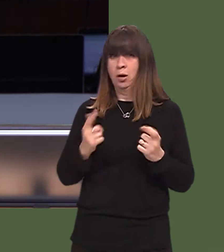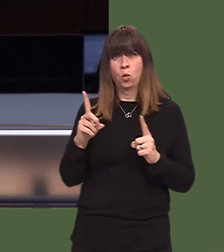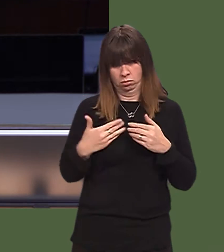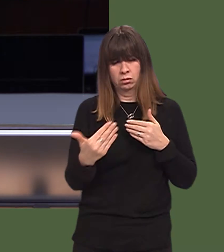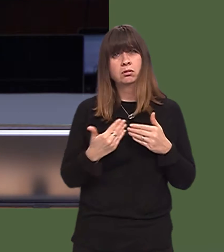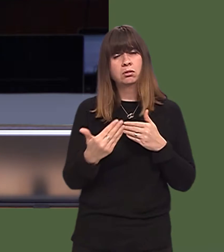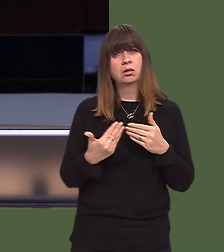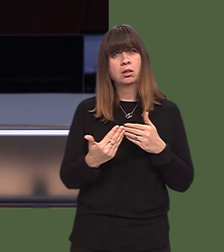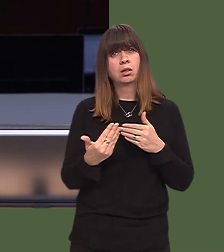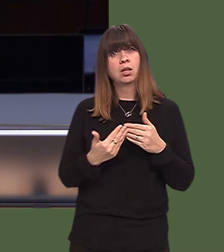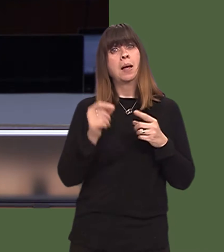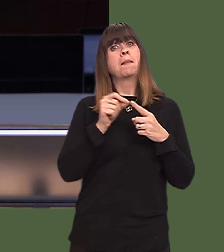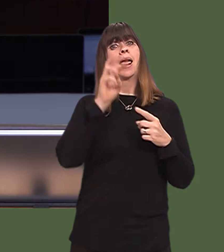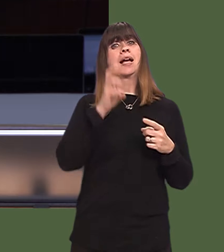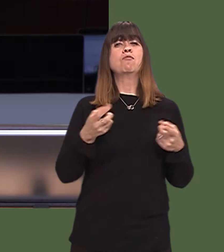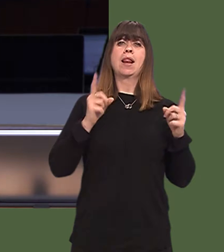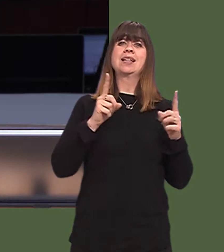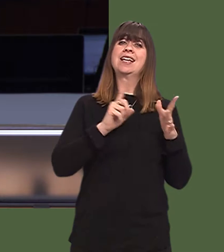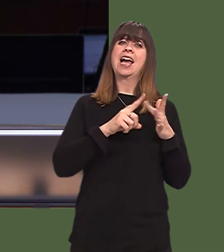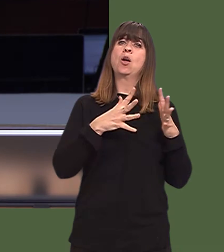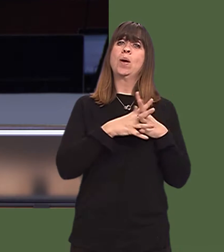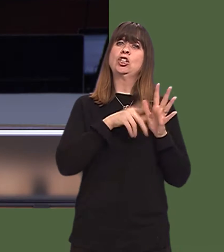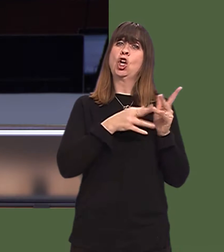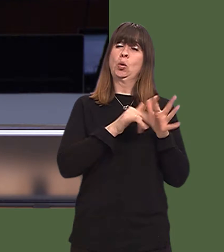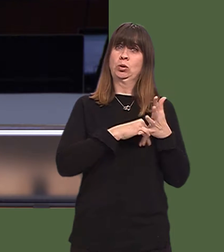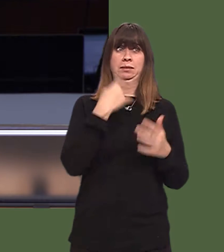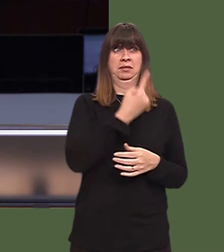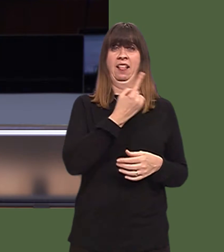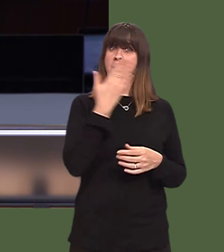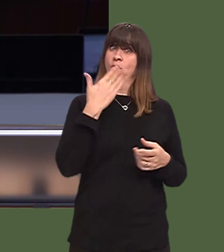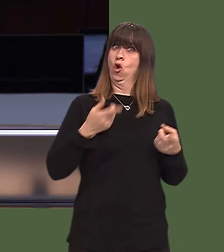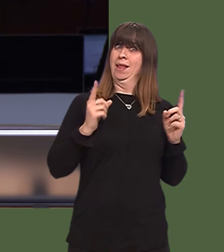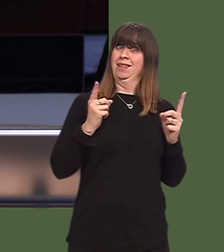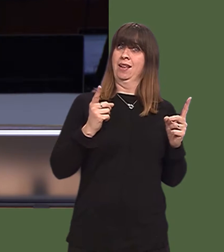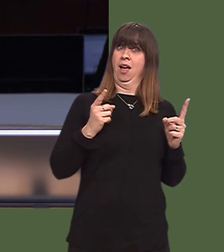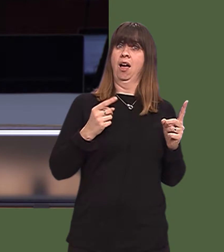My predecessor as Plaid Cymru leader, Ieuan Wyn Jones, was a strong critic of the current